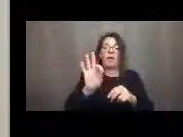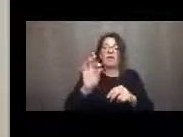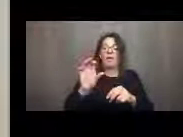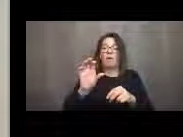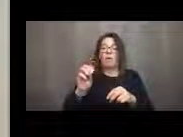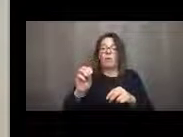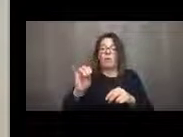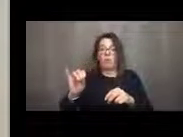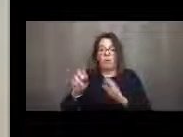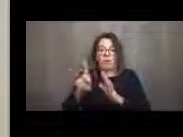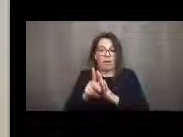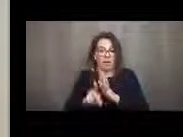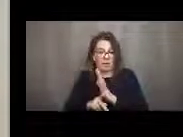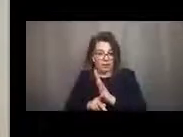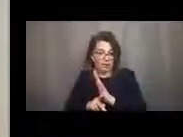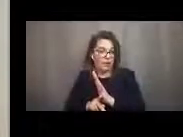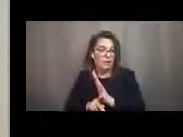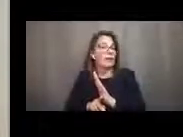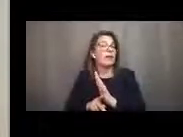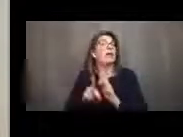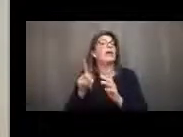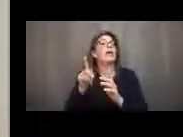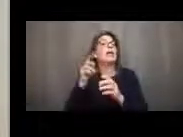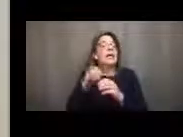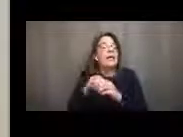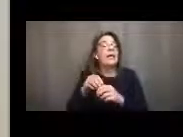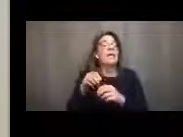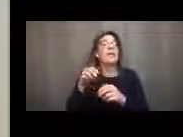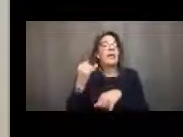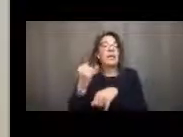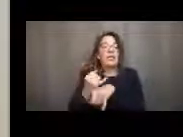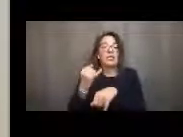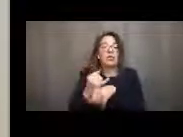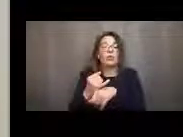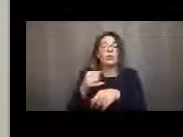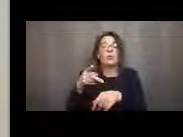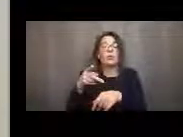on FCOI in the Institution Profile Module of eRA Commons.